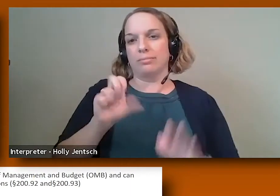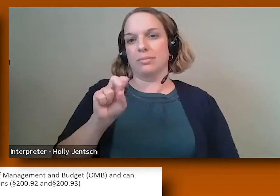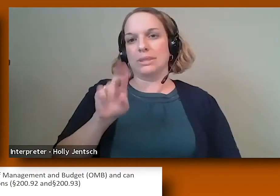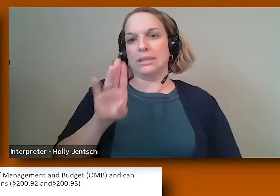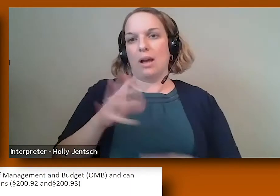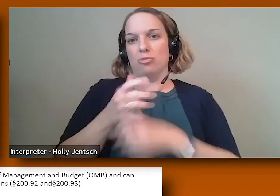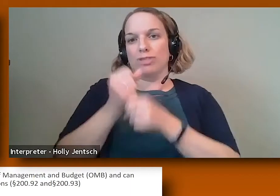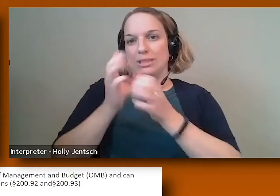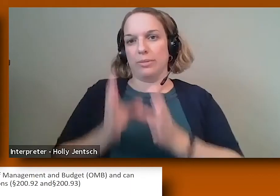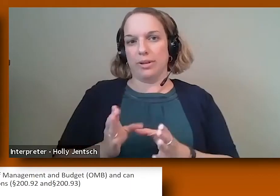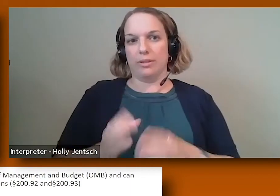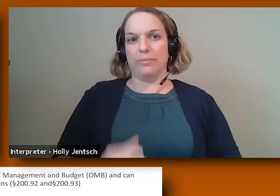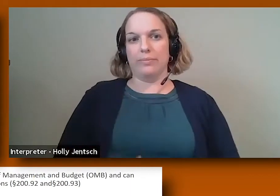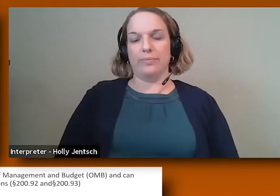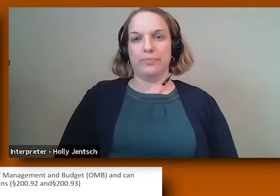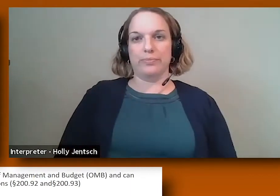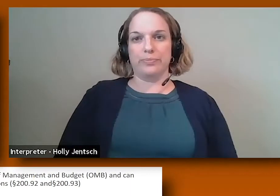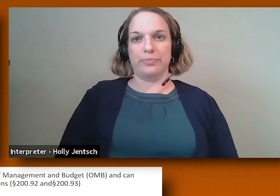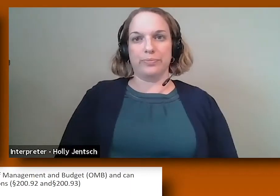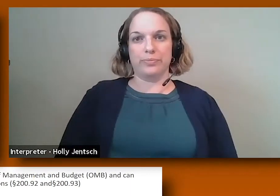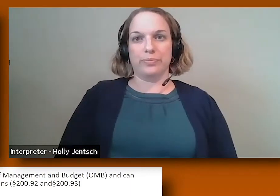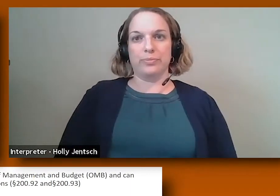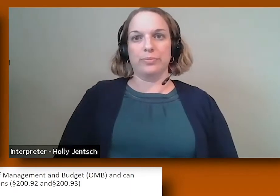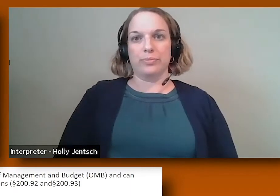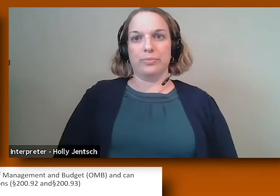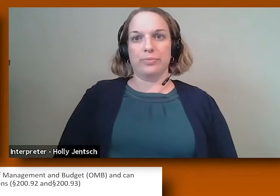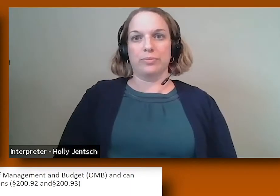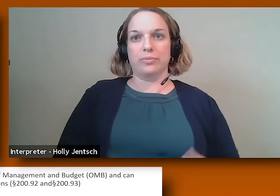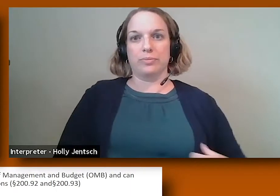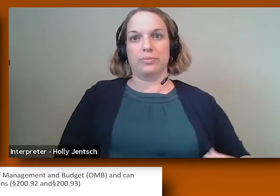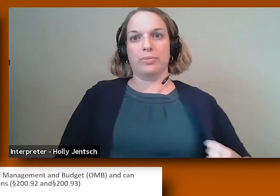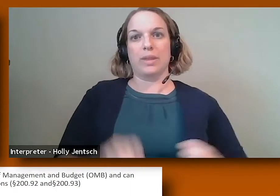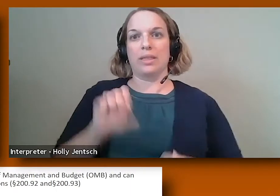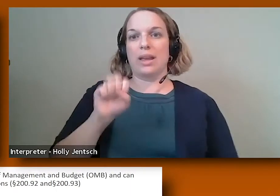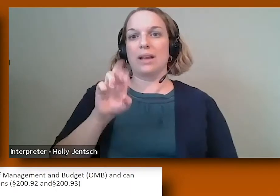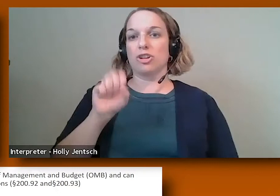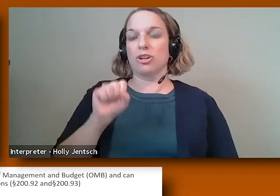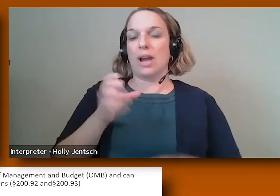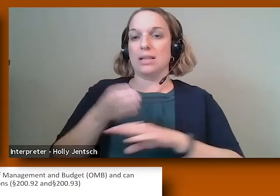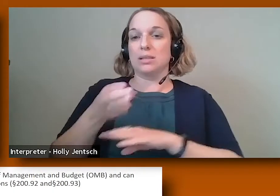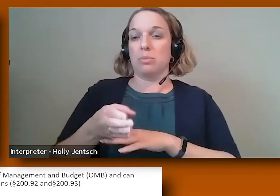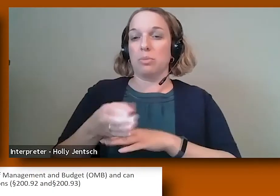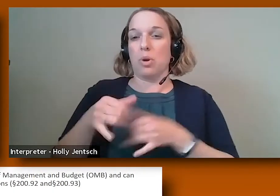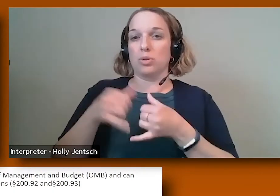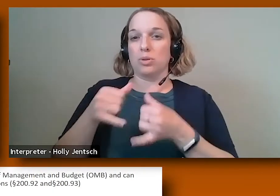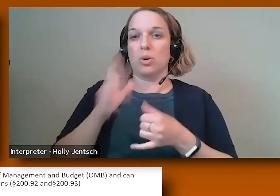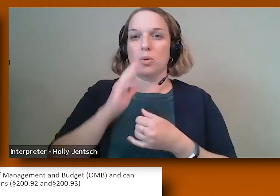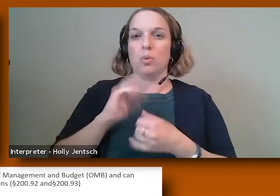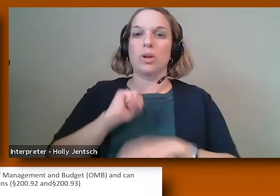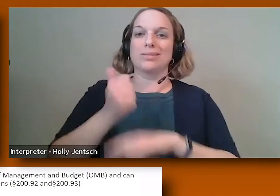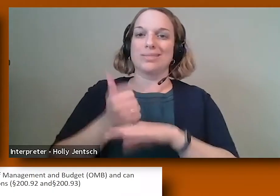Now SRS postaward will establish the subaward agreement with U of R.